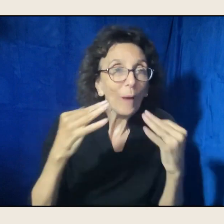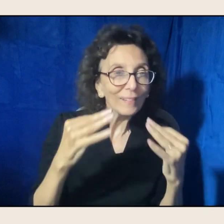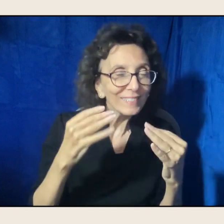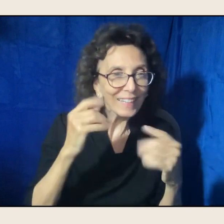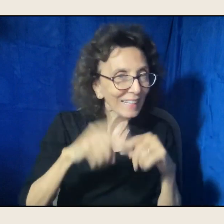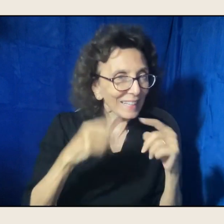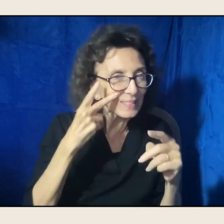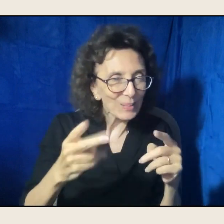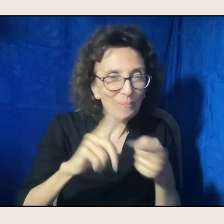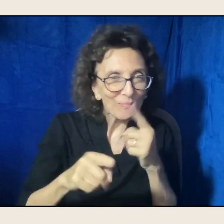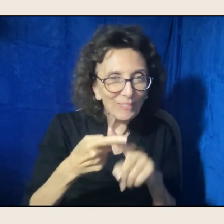Thank you.